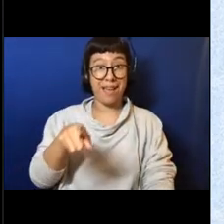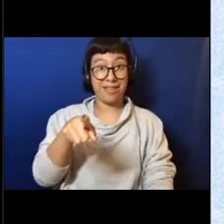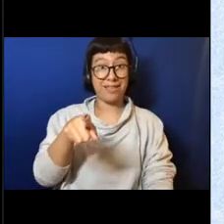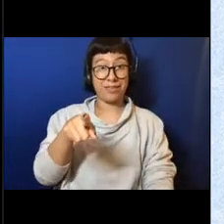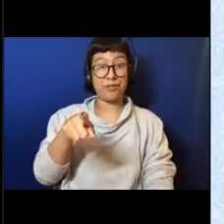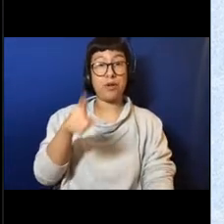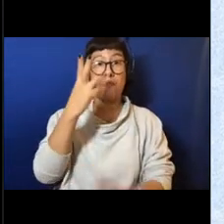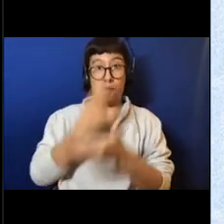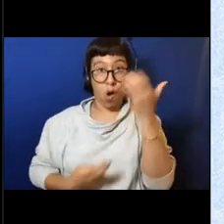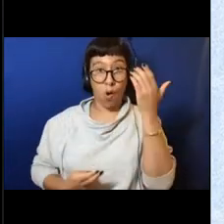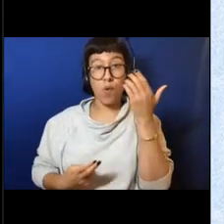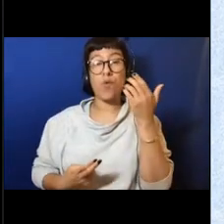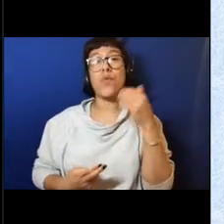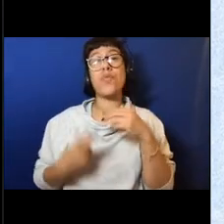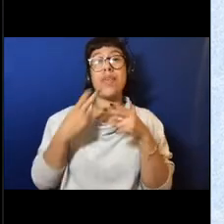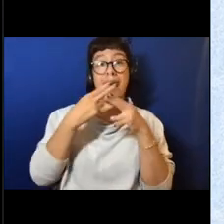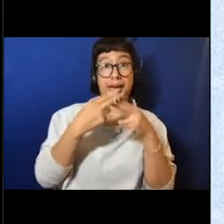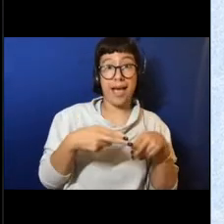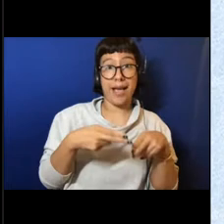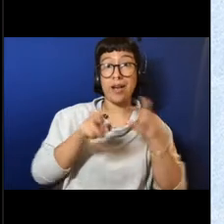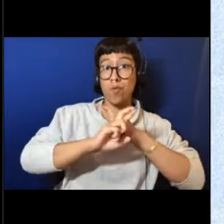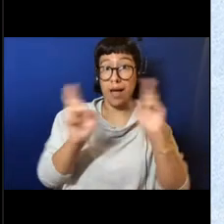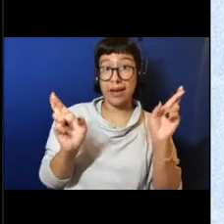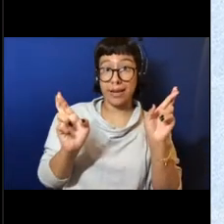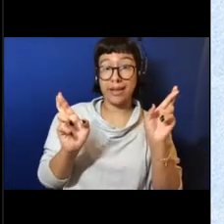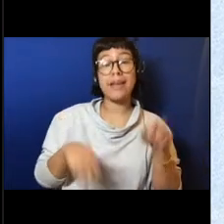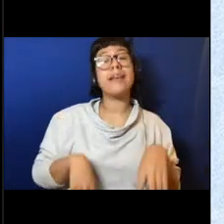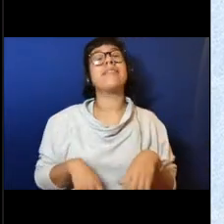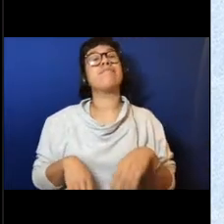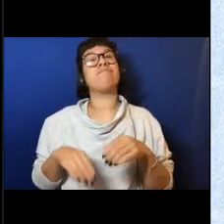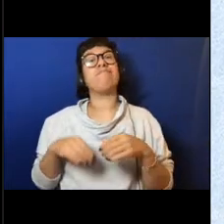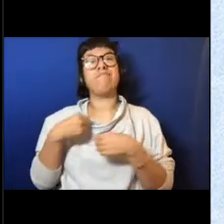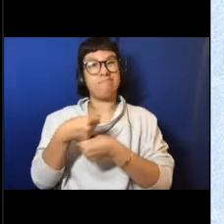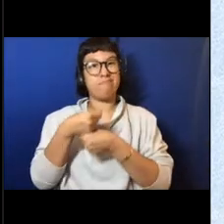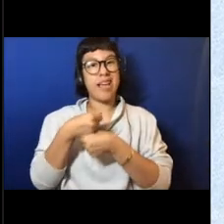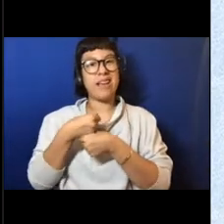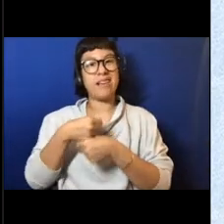the eggs are fertilized and they create what's called the larvae.